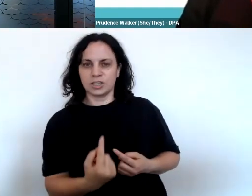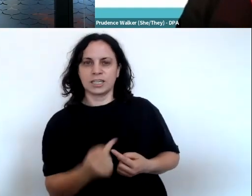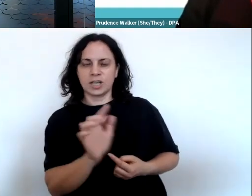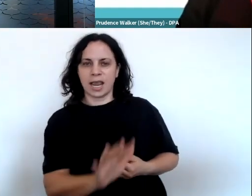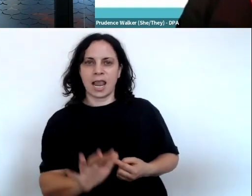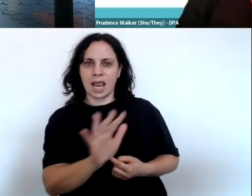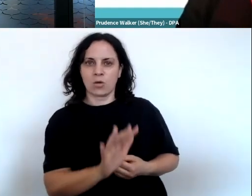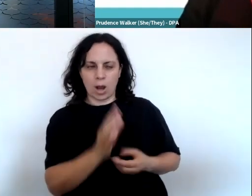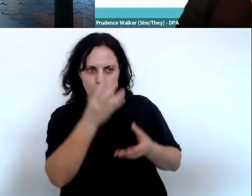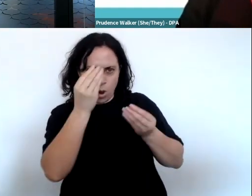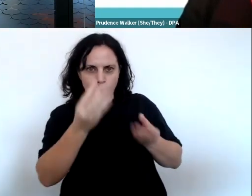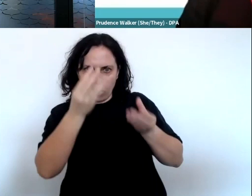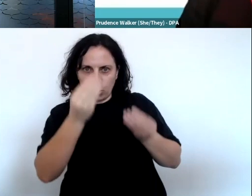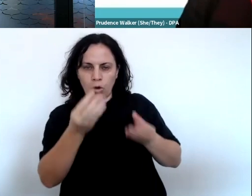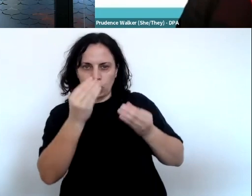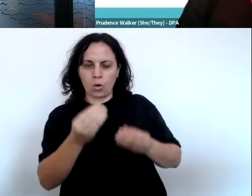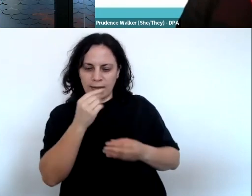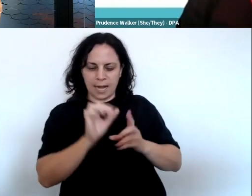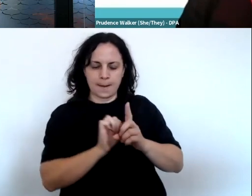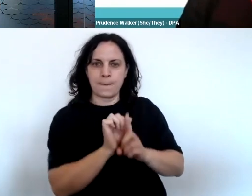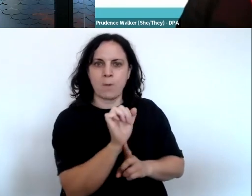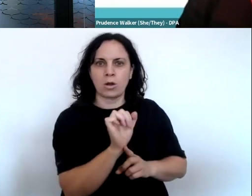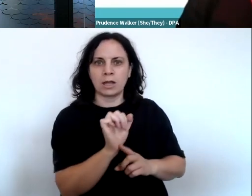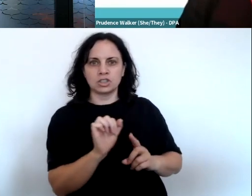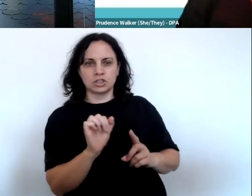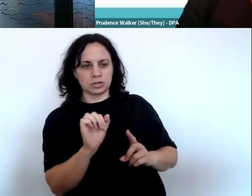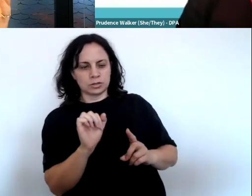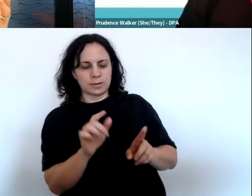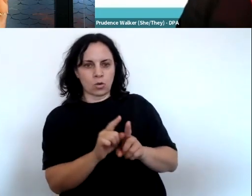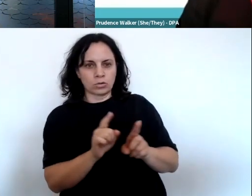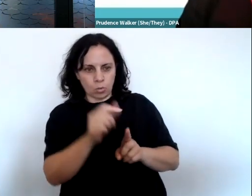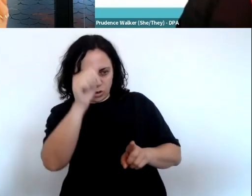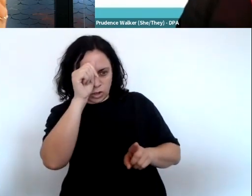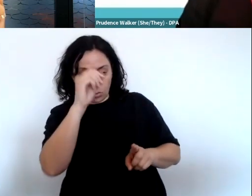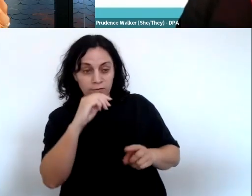indicators of success. So those pilots and those ways of working